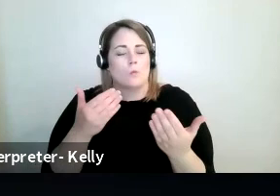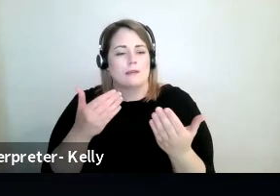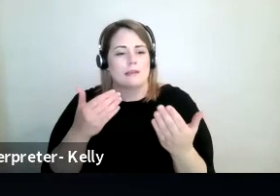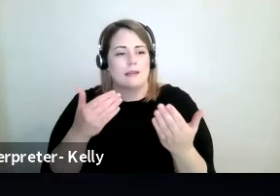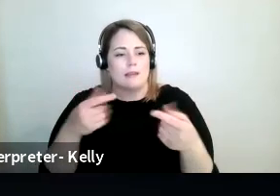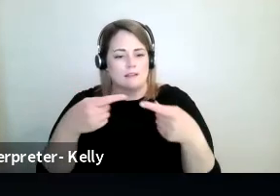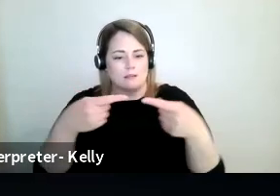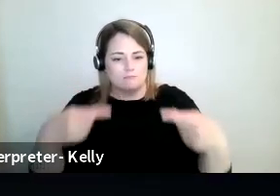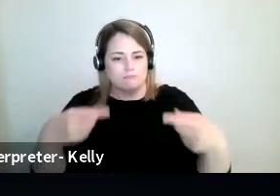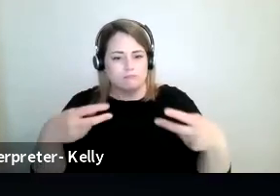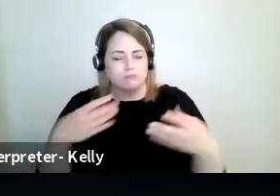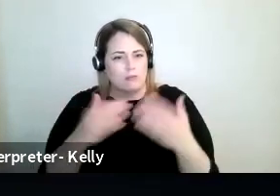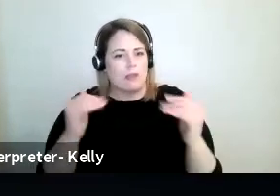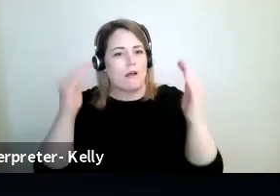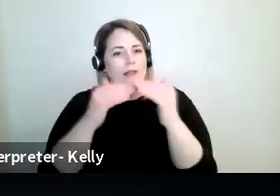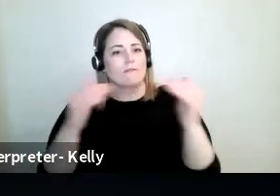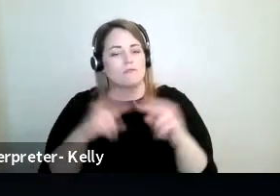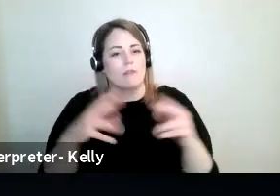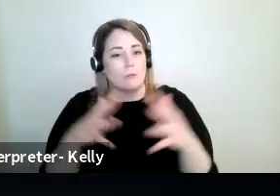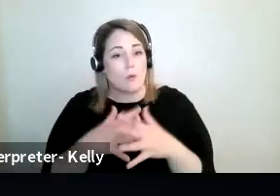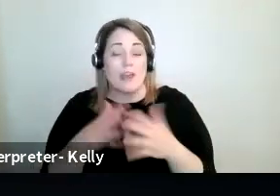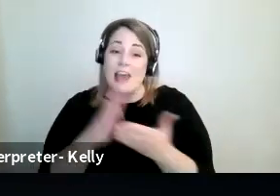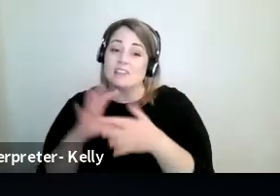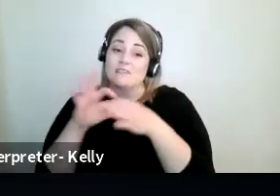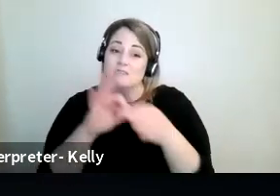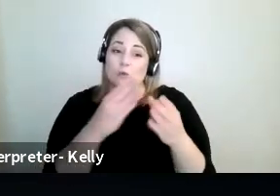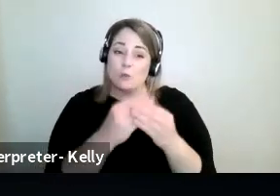it also connects directly to the United Nations Convention of Rights of People with Disabilities.